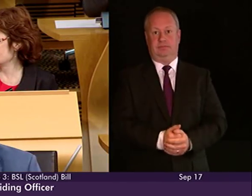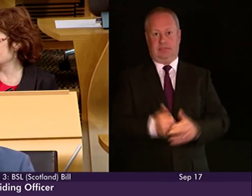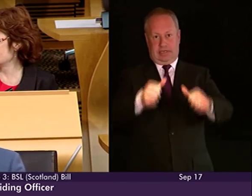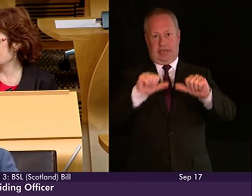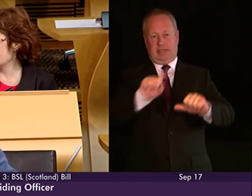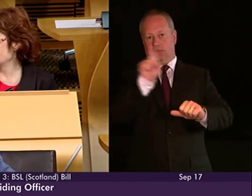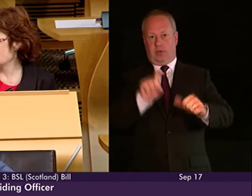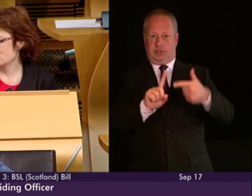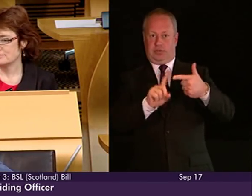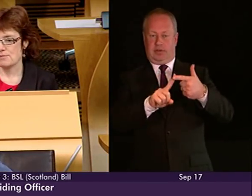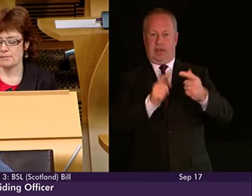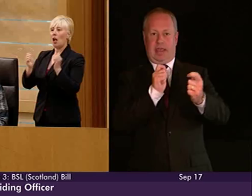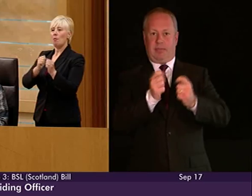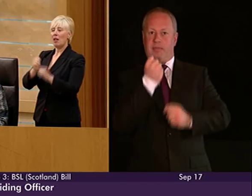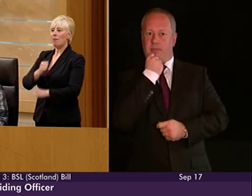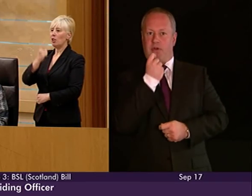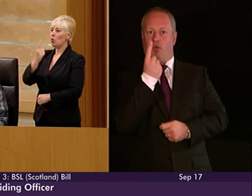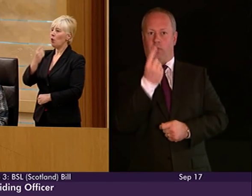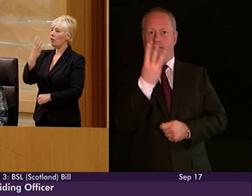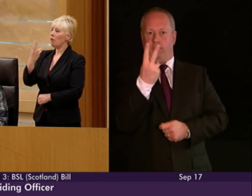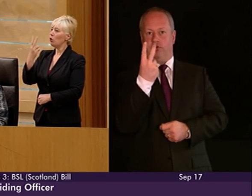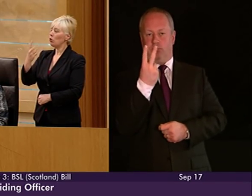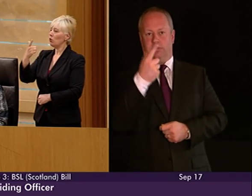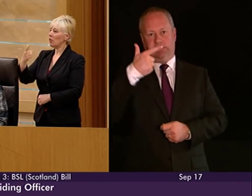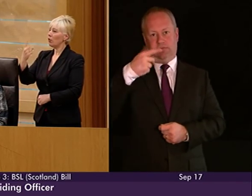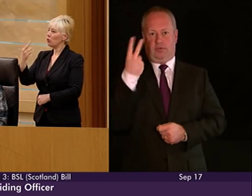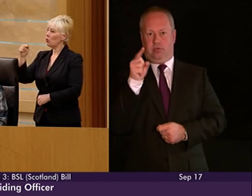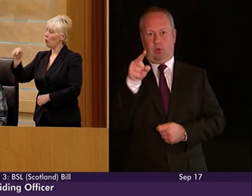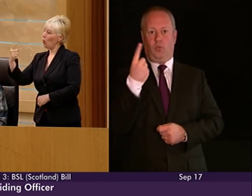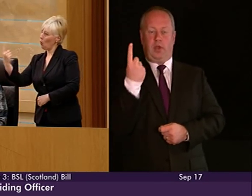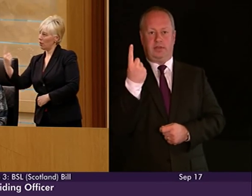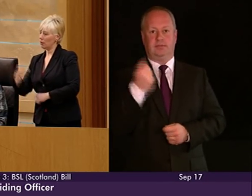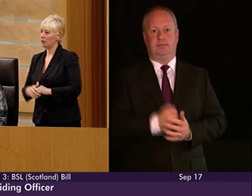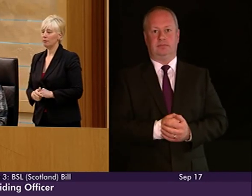The Presiding Officer: The next question is, that amendment S4M-14272.1, in the name of